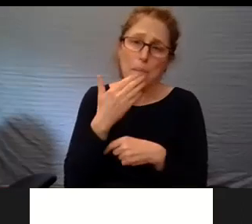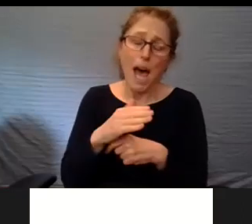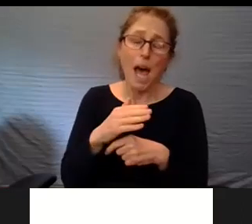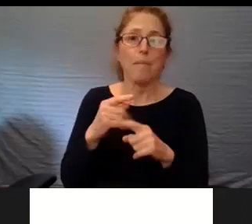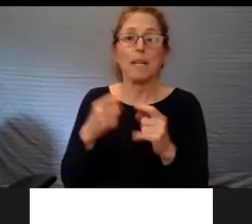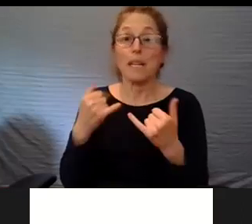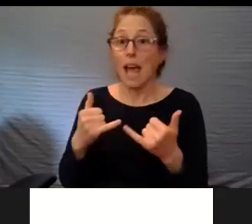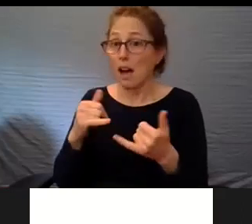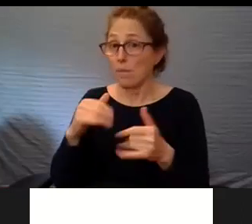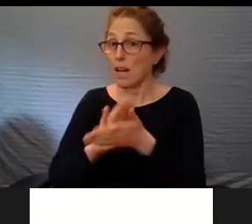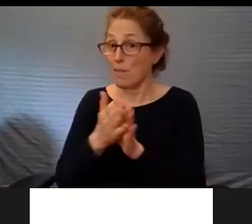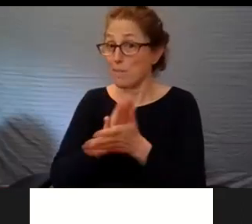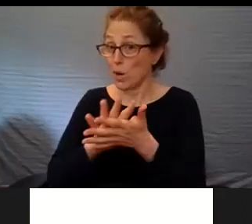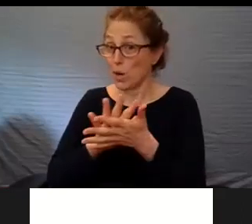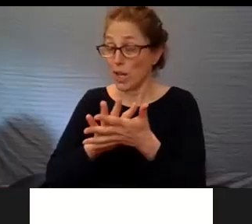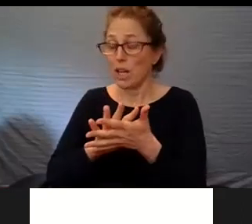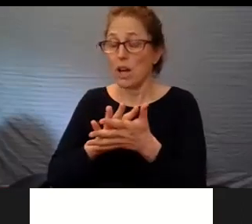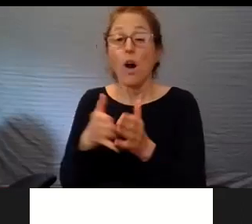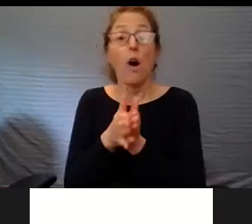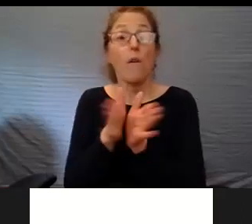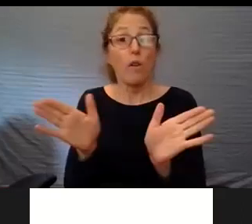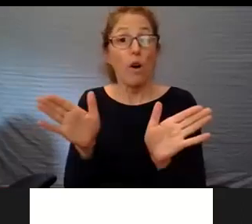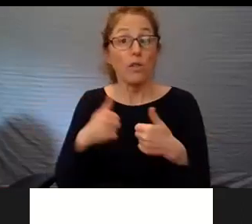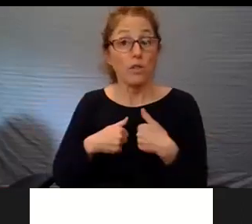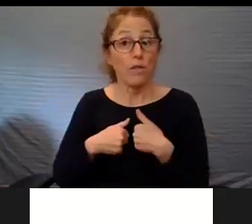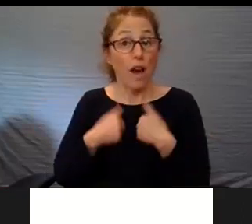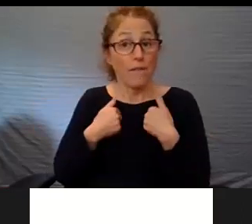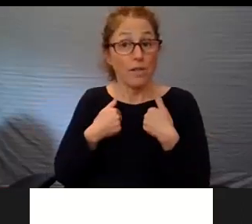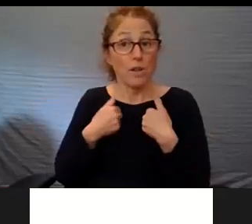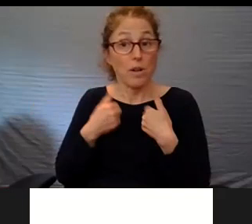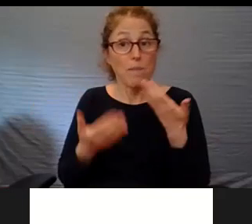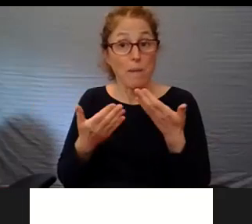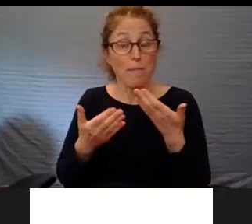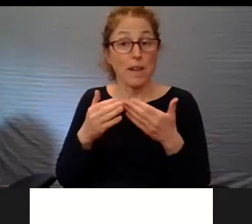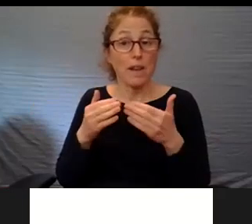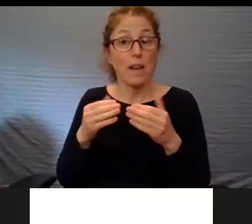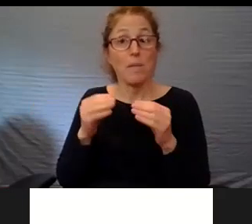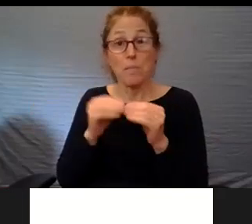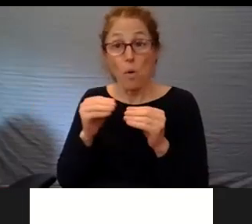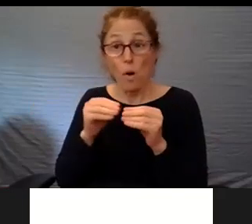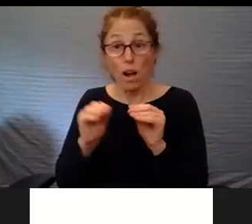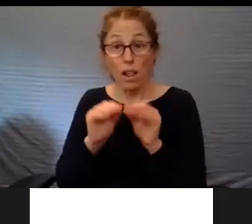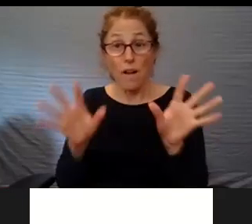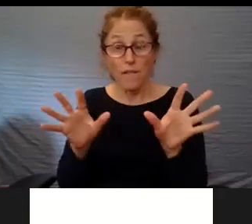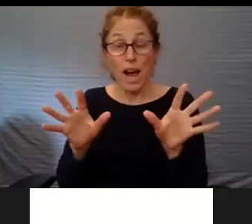Overall survival may be further qualified as healthy long term survival.